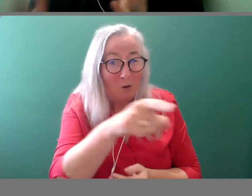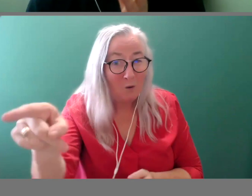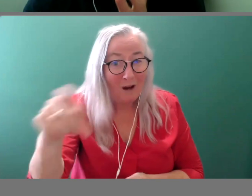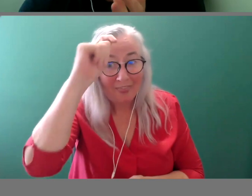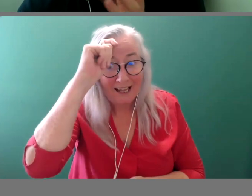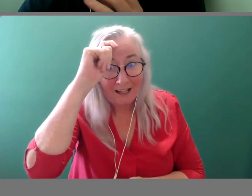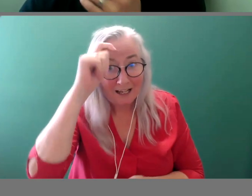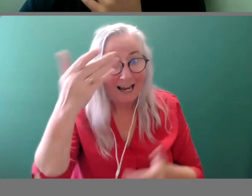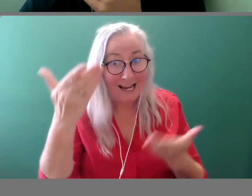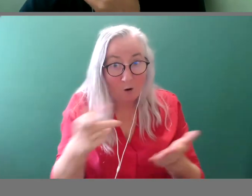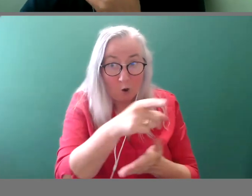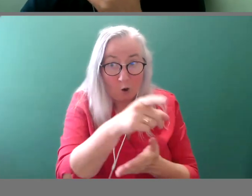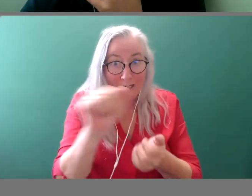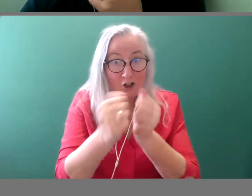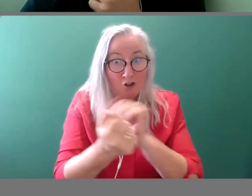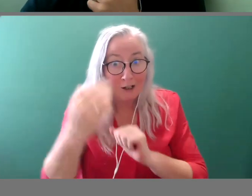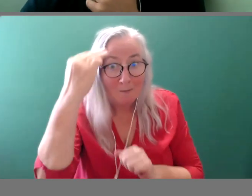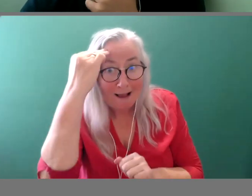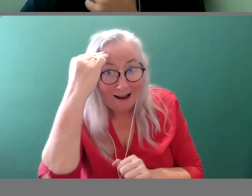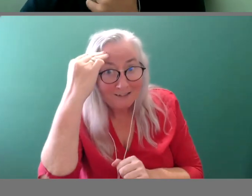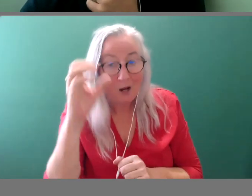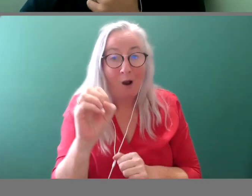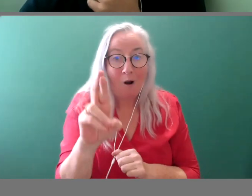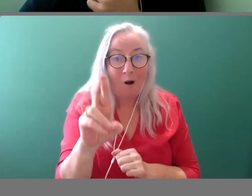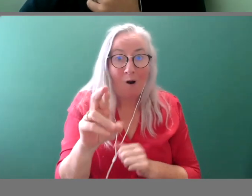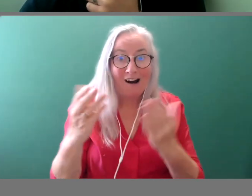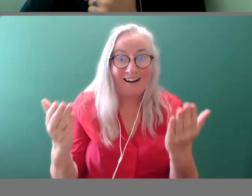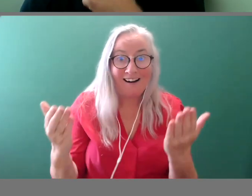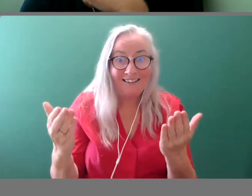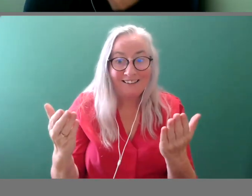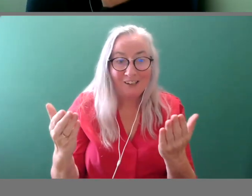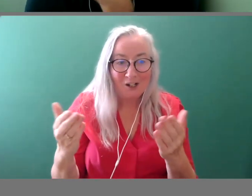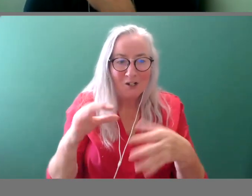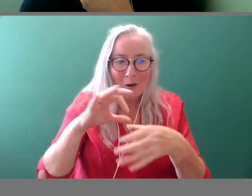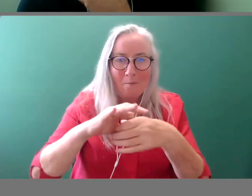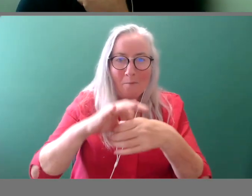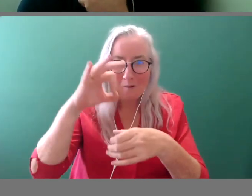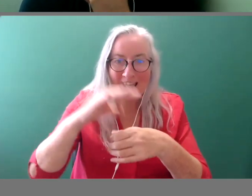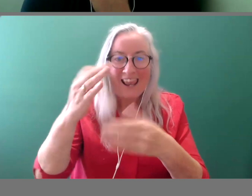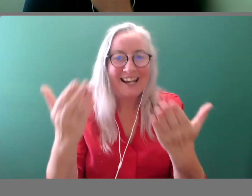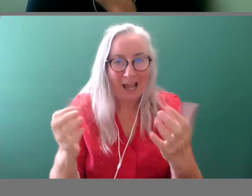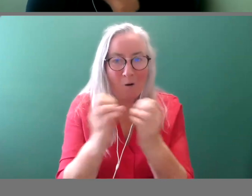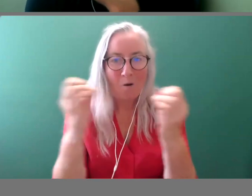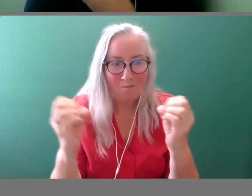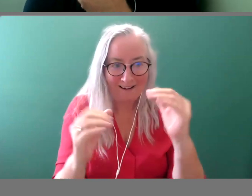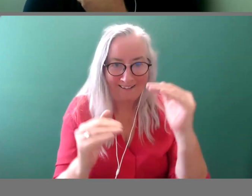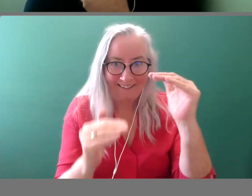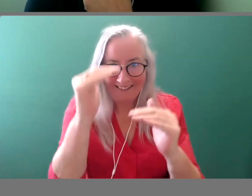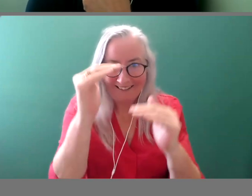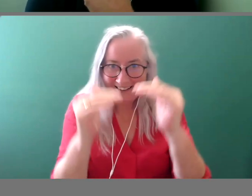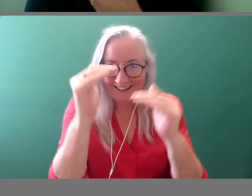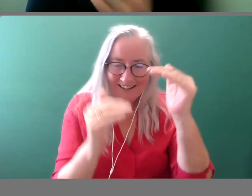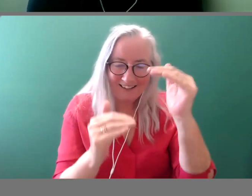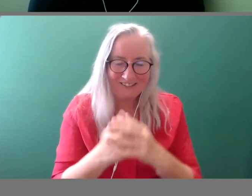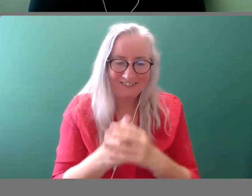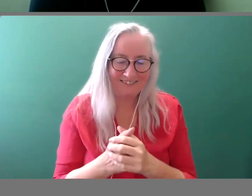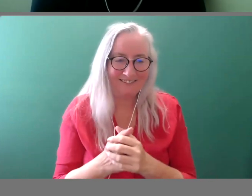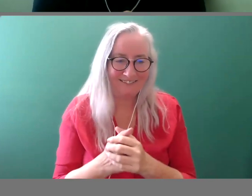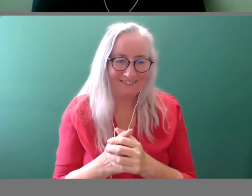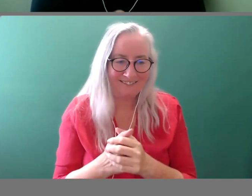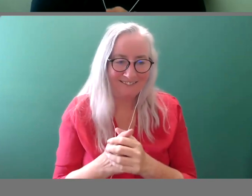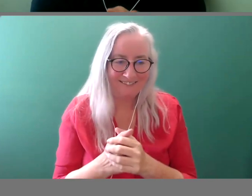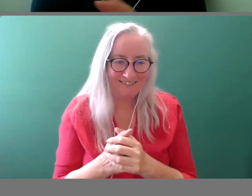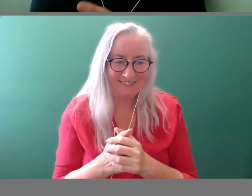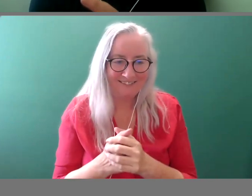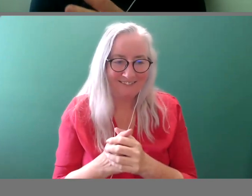your mind at all? And I think the poll is opened there. This could be as much of a reflection on my